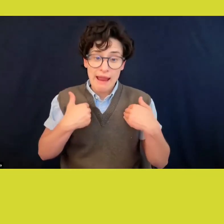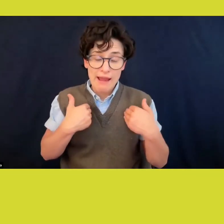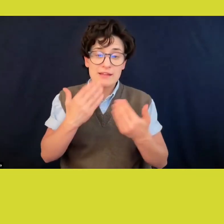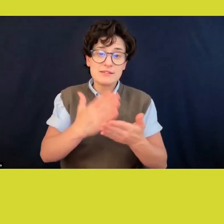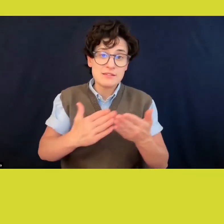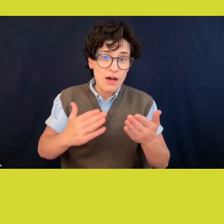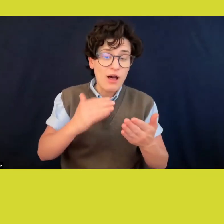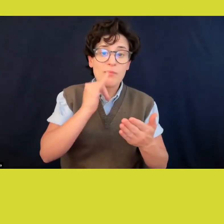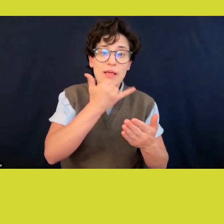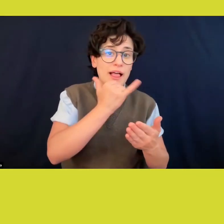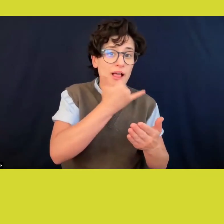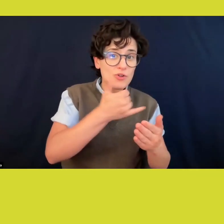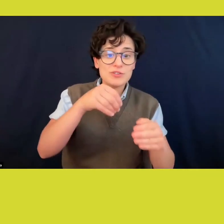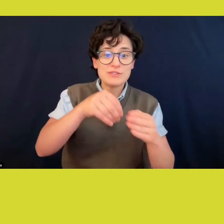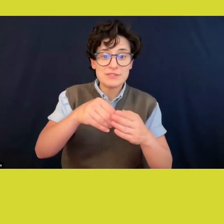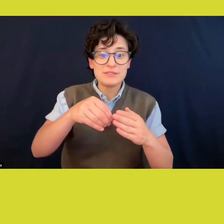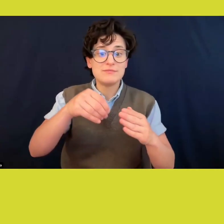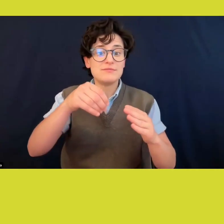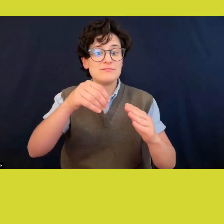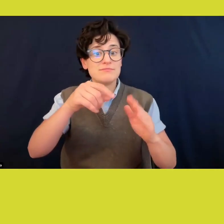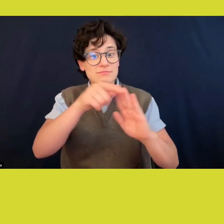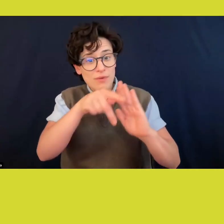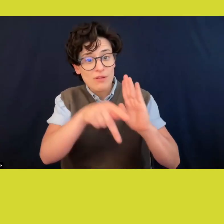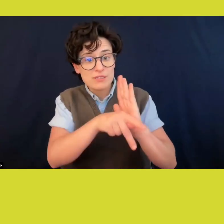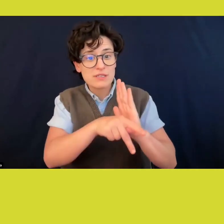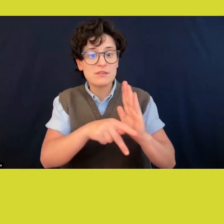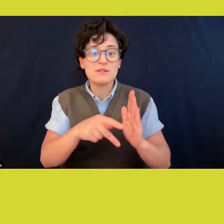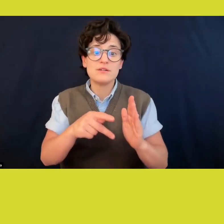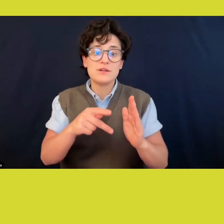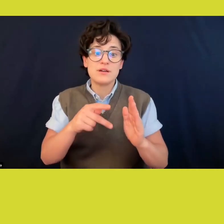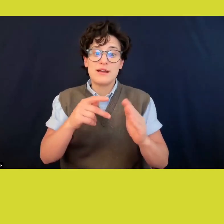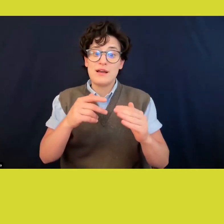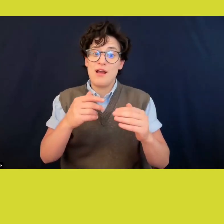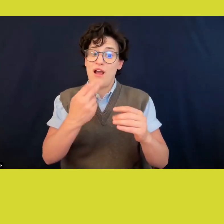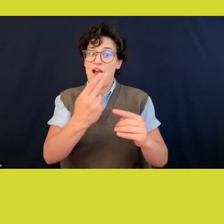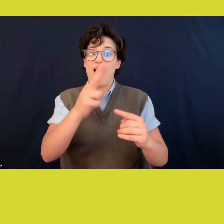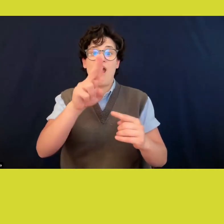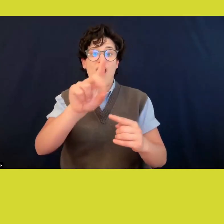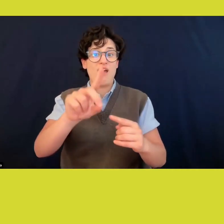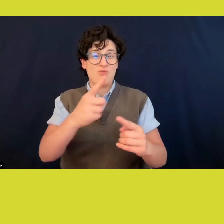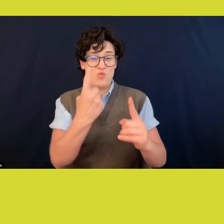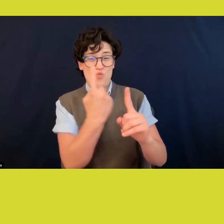be only part of HUD, because as I said earlier, you